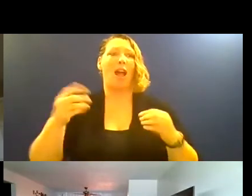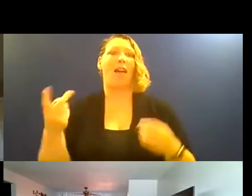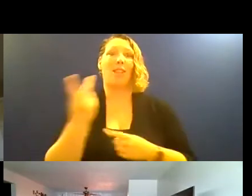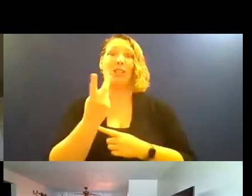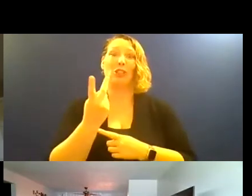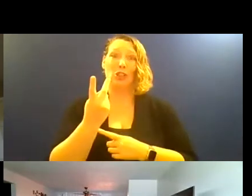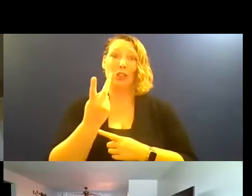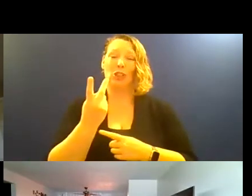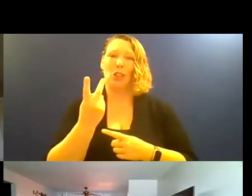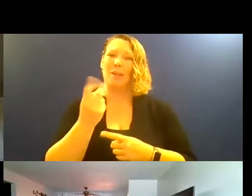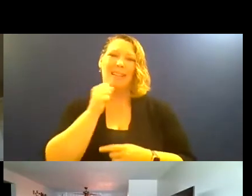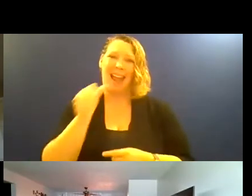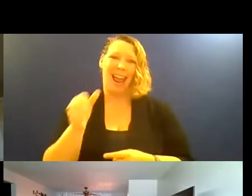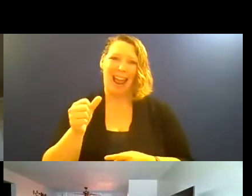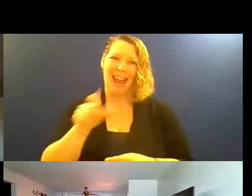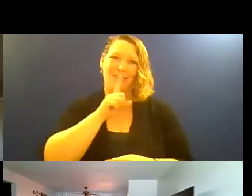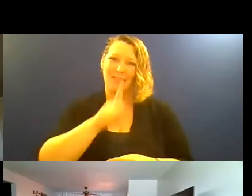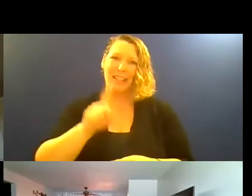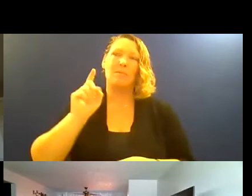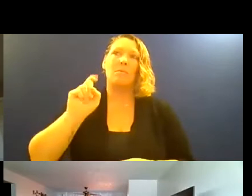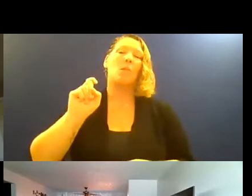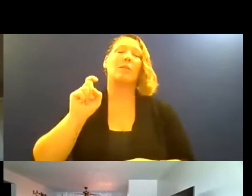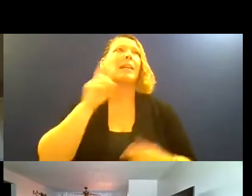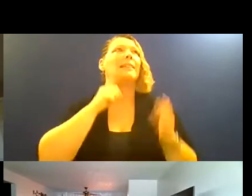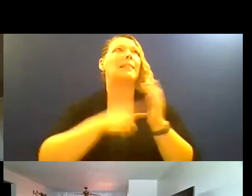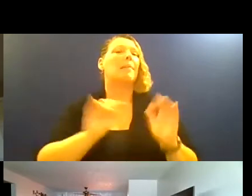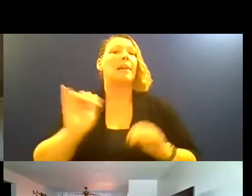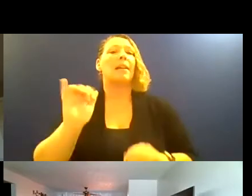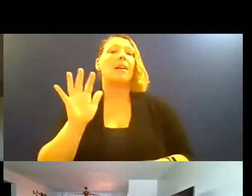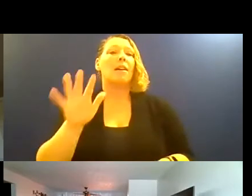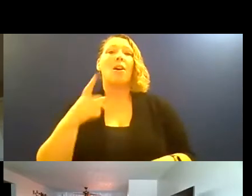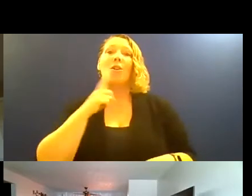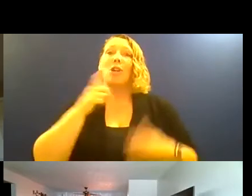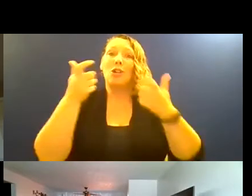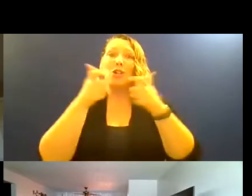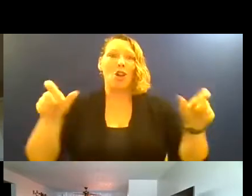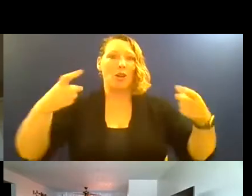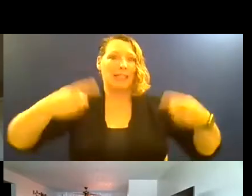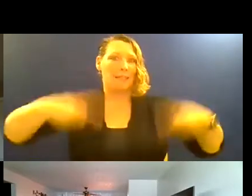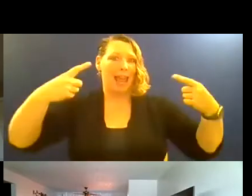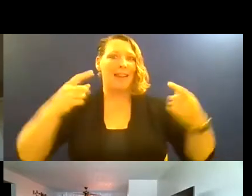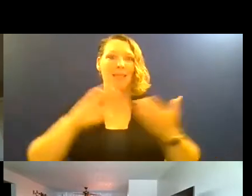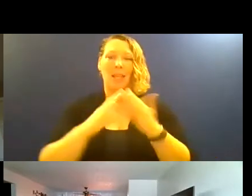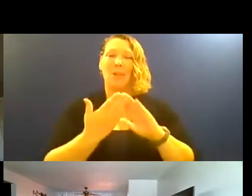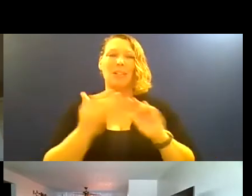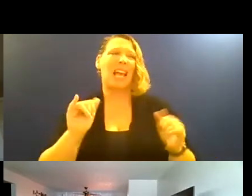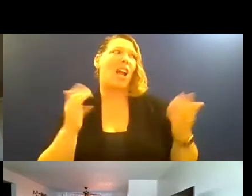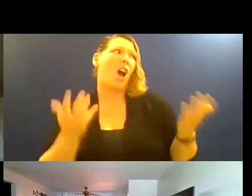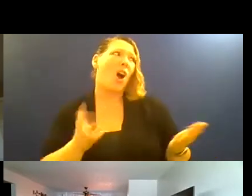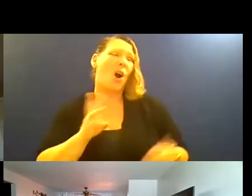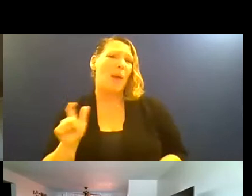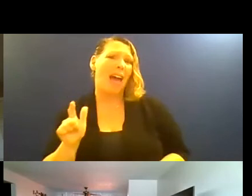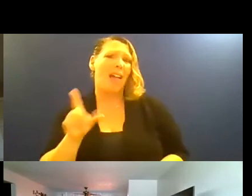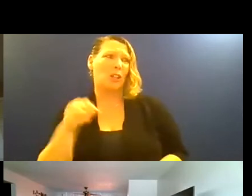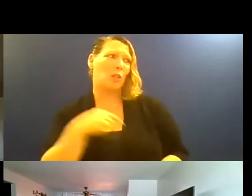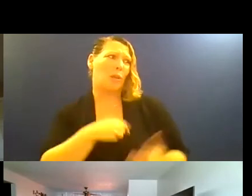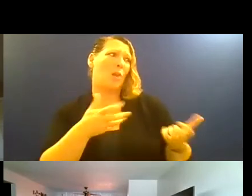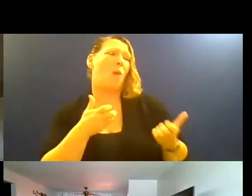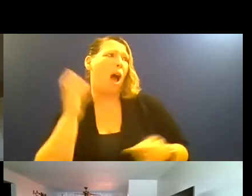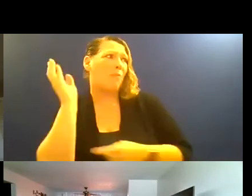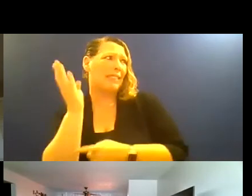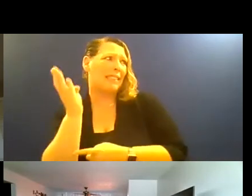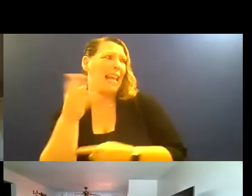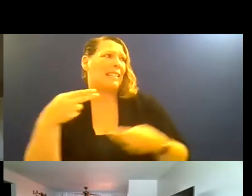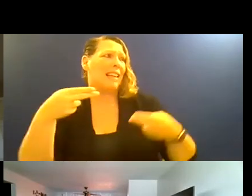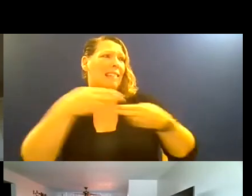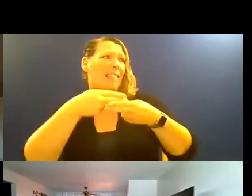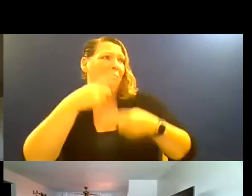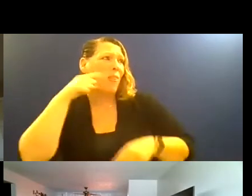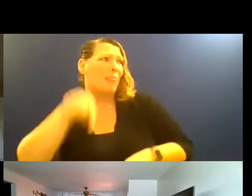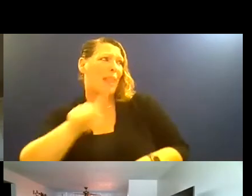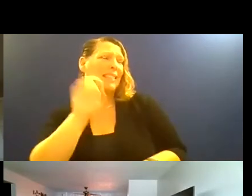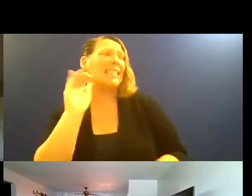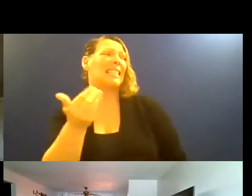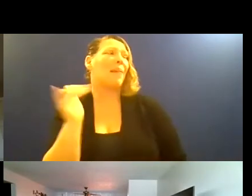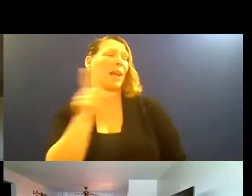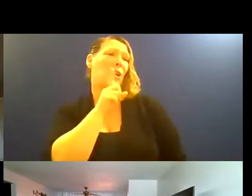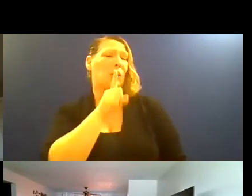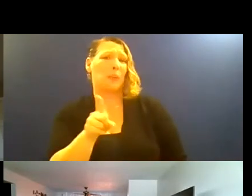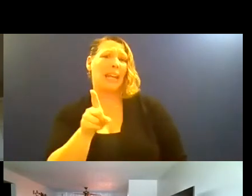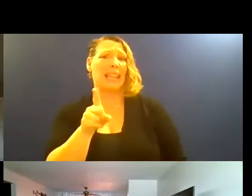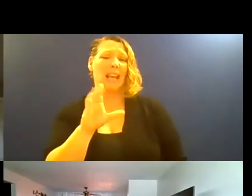they shouldn't be. And I think like the really simple example I can give is like there's been such a huge debate in our community of like, "Oh well, like, you know, do we want presentation slides for these things like that seems like a really like colonizer